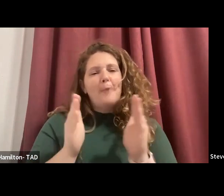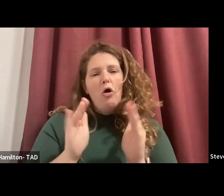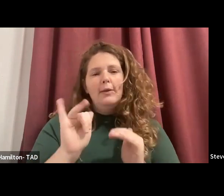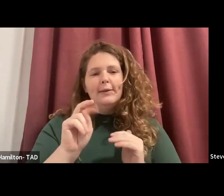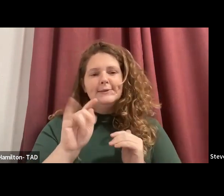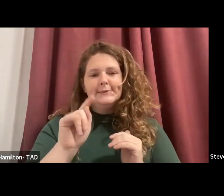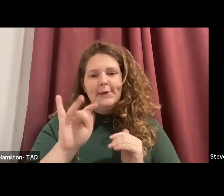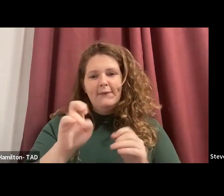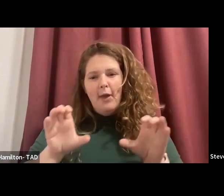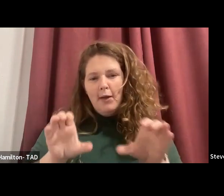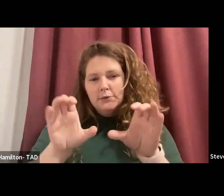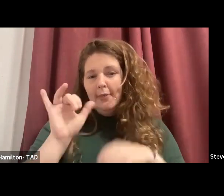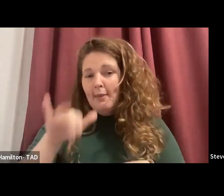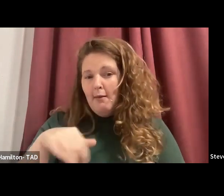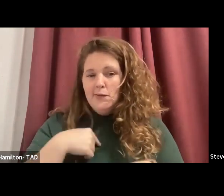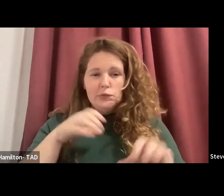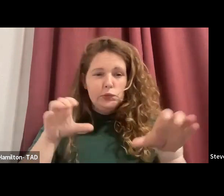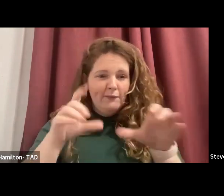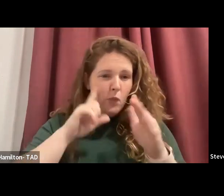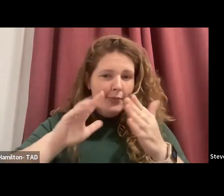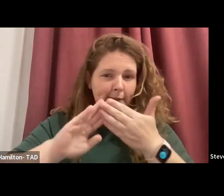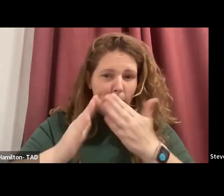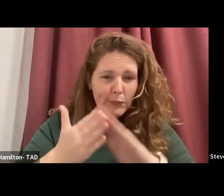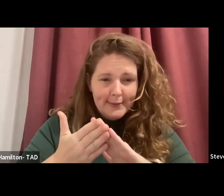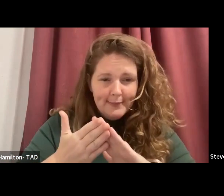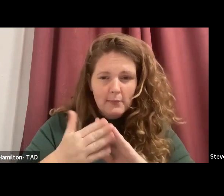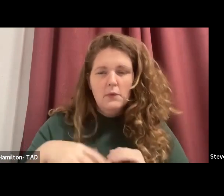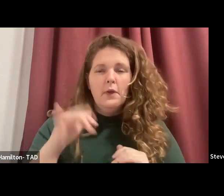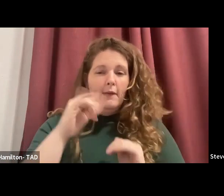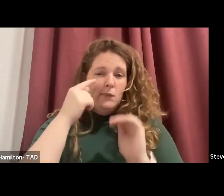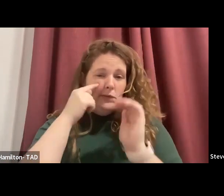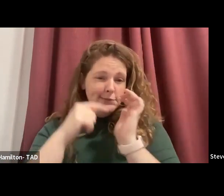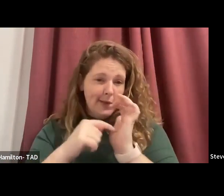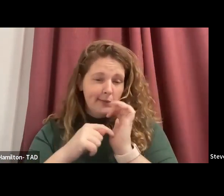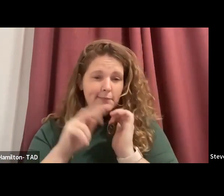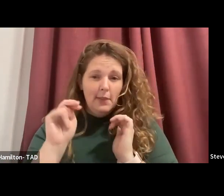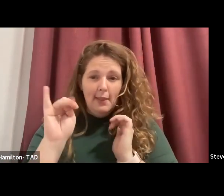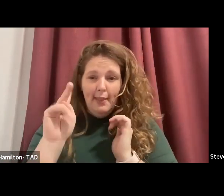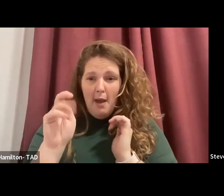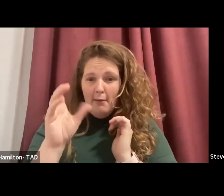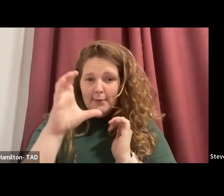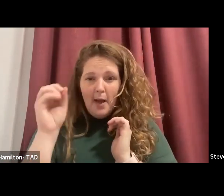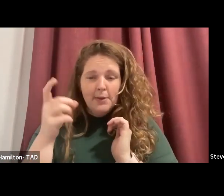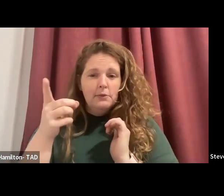situations. So that's the gist of what we need to pursue in that bill to make some of the seek